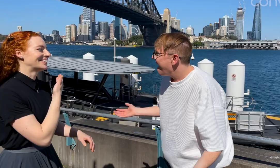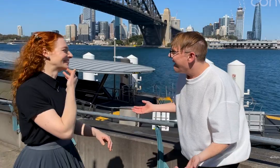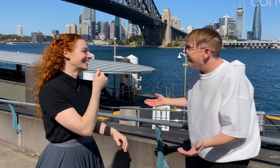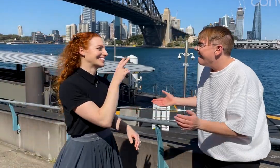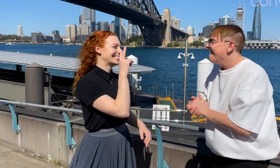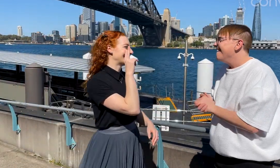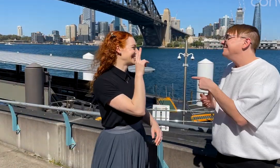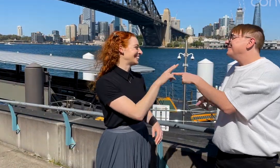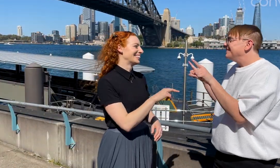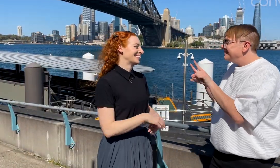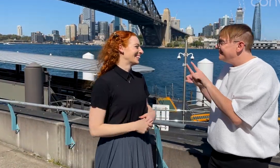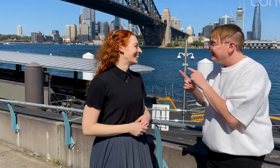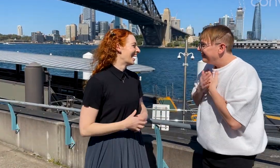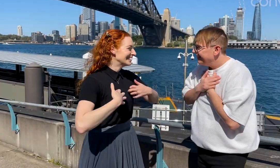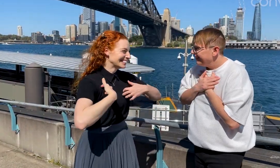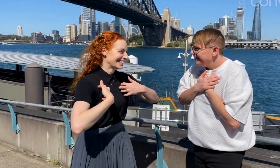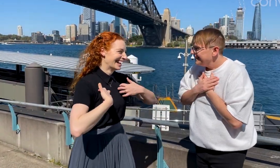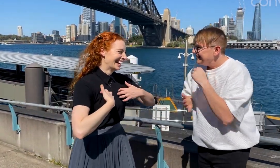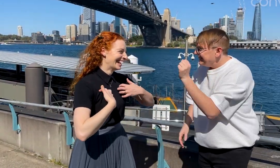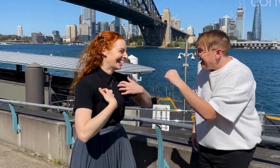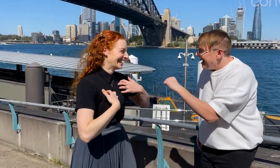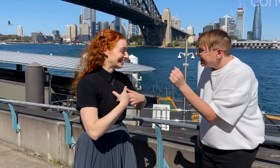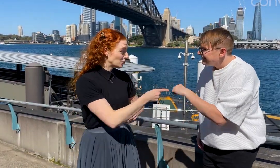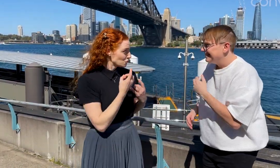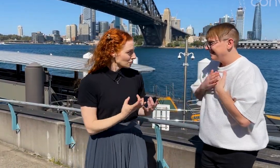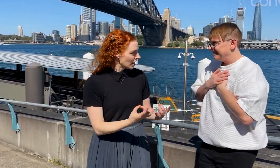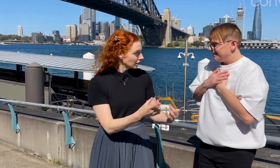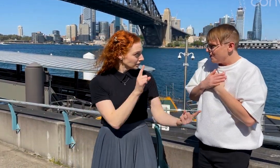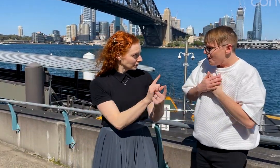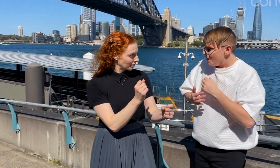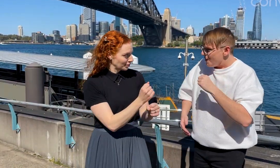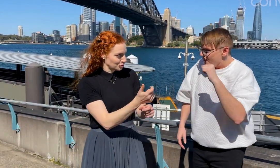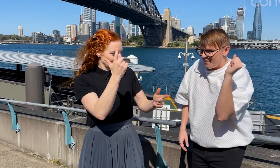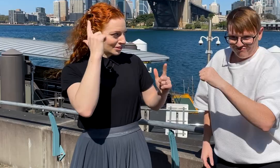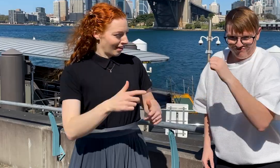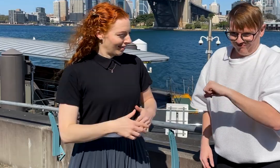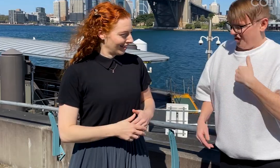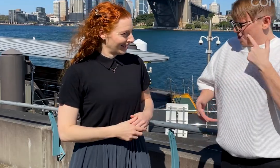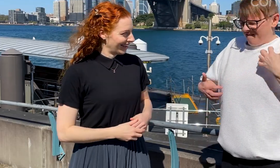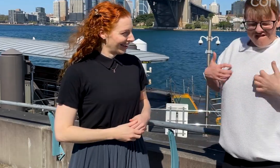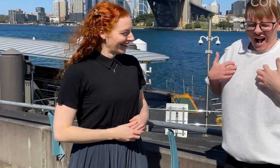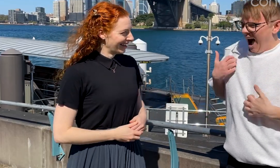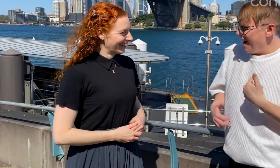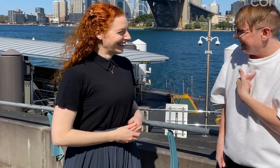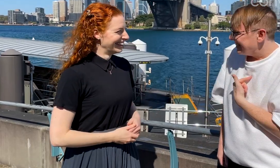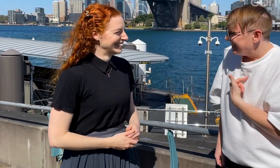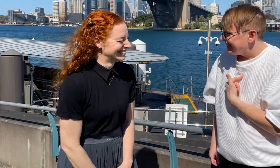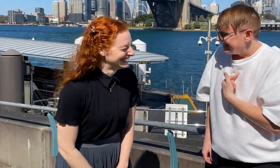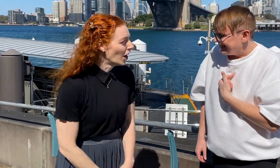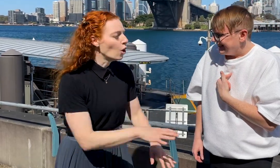Lovely to see you. You too. I'm excited! Are you ready to meet the producer? Yes, I am very excited.